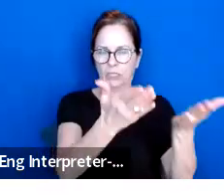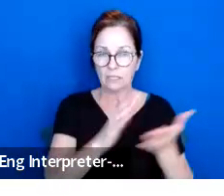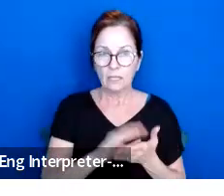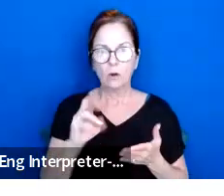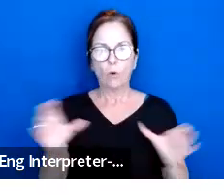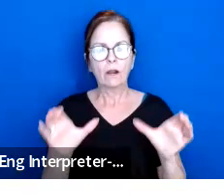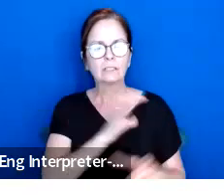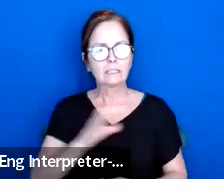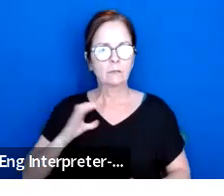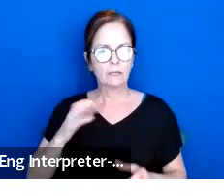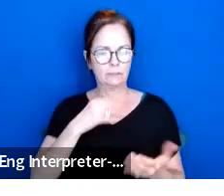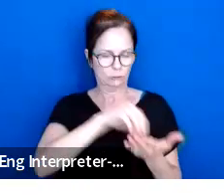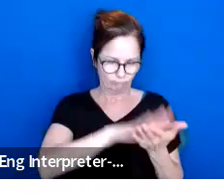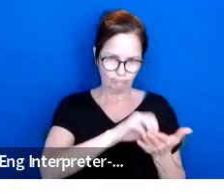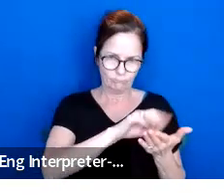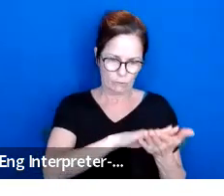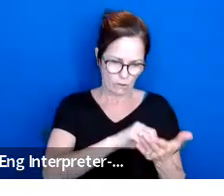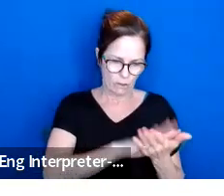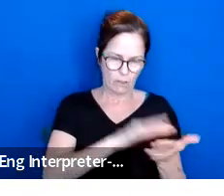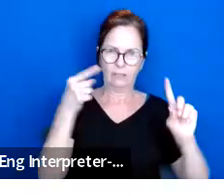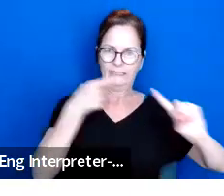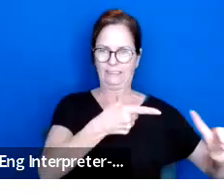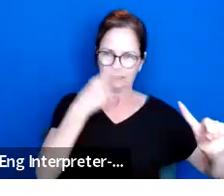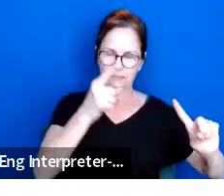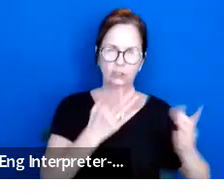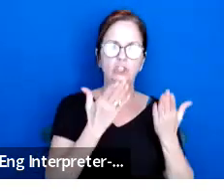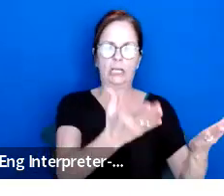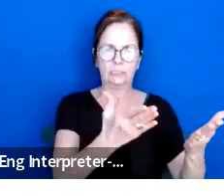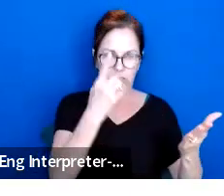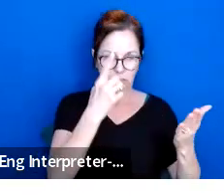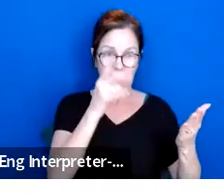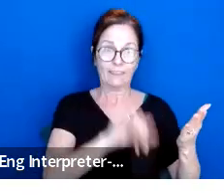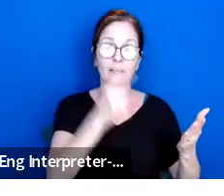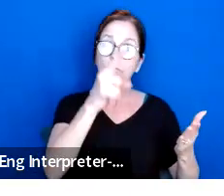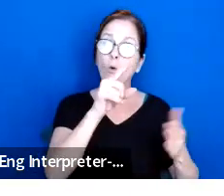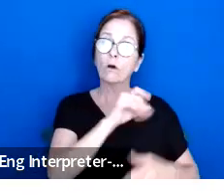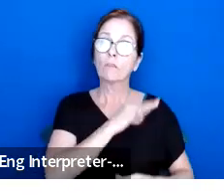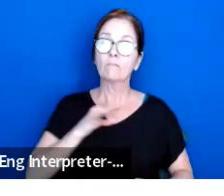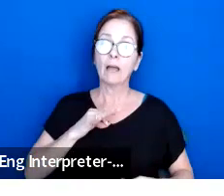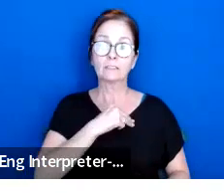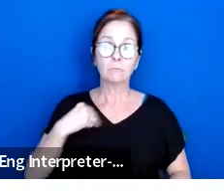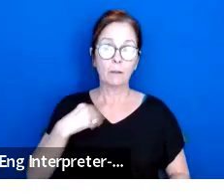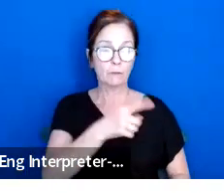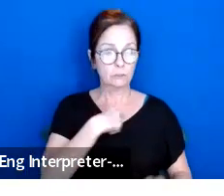So it's very clear that it's for for the faculty member to consider. But they are not required to implement.